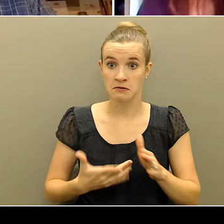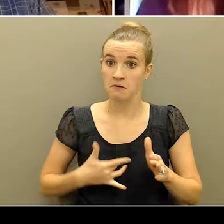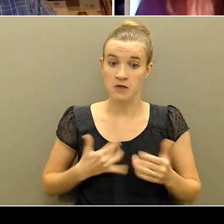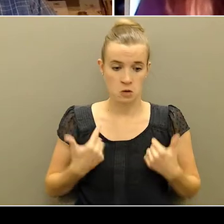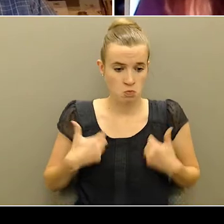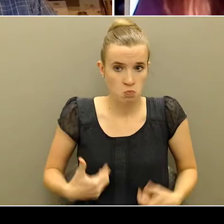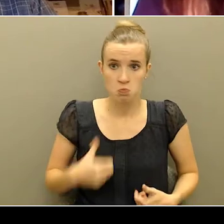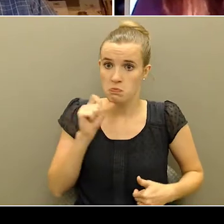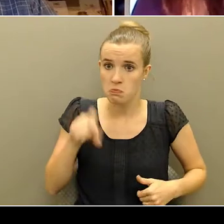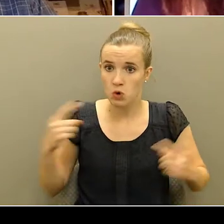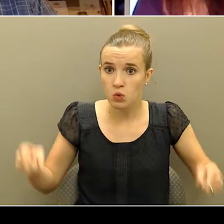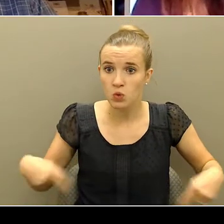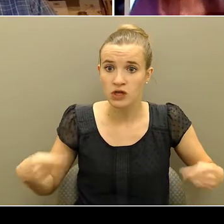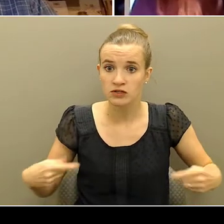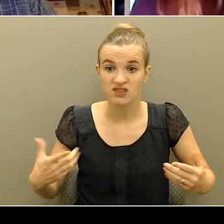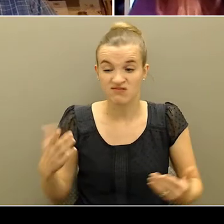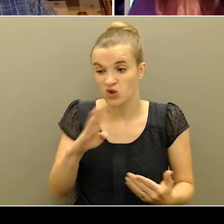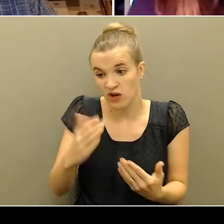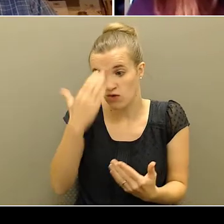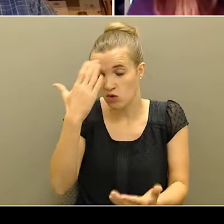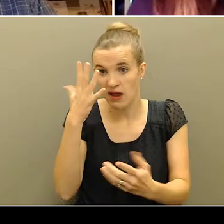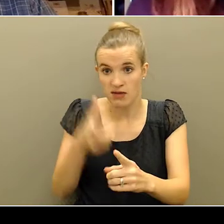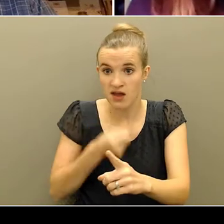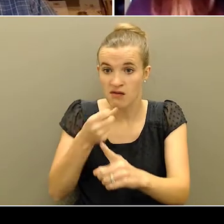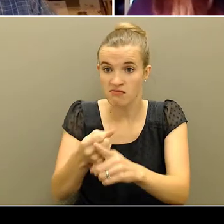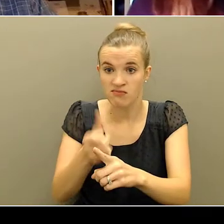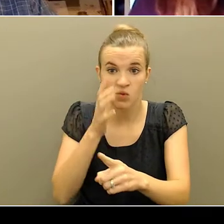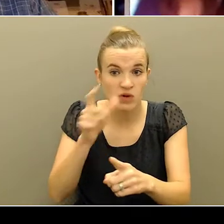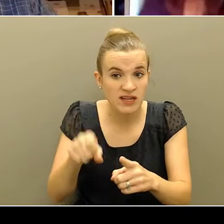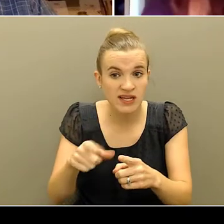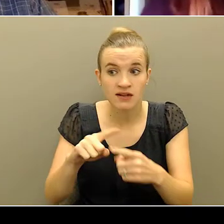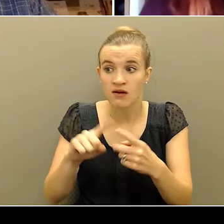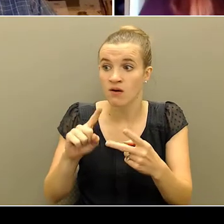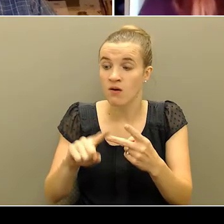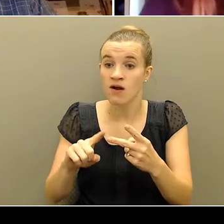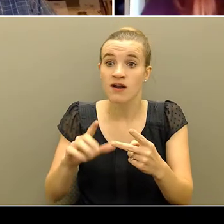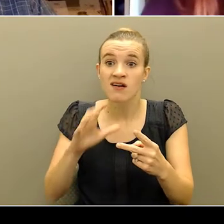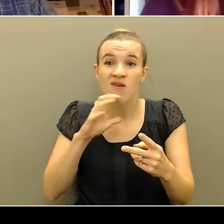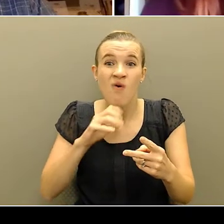going to be able to, you know, go on that two mile hike. But if you had a